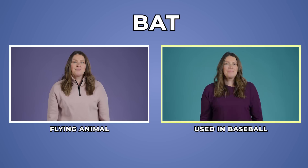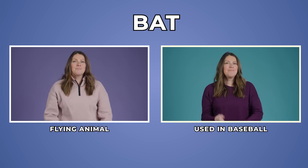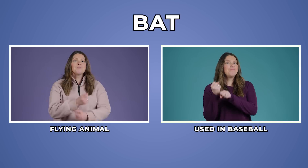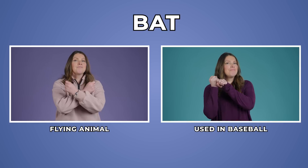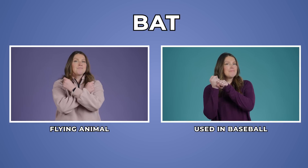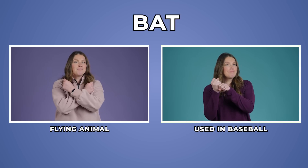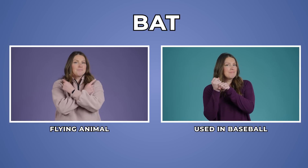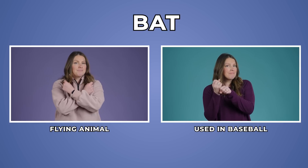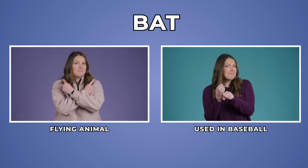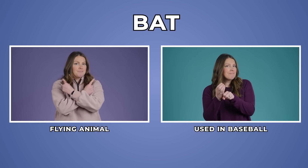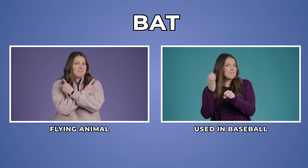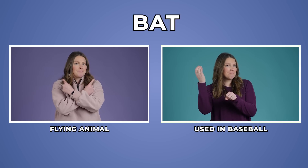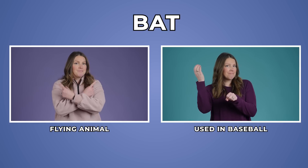Bat.